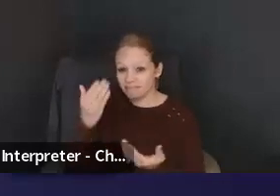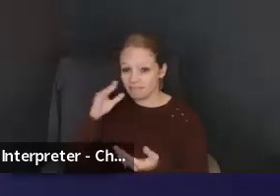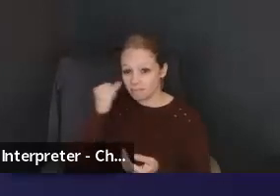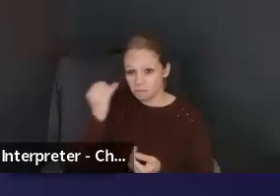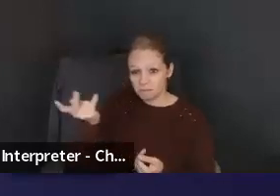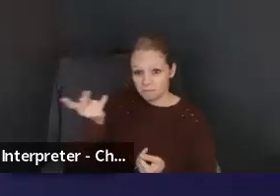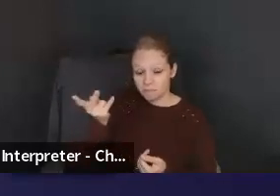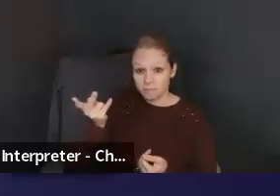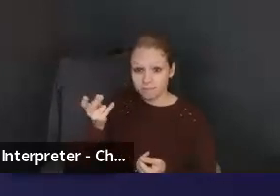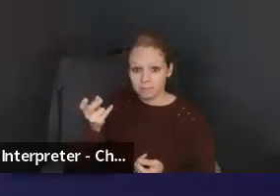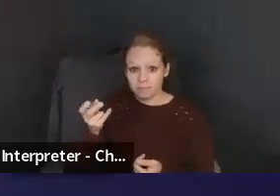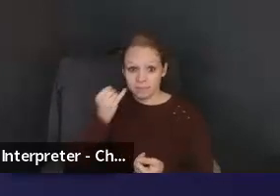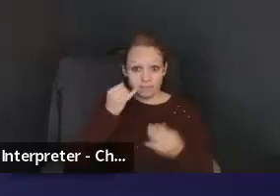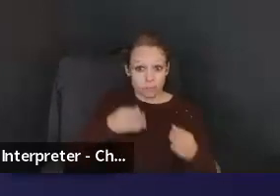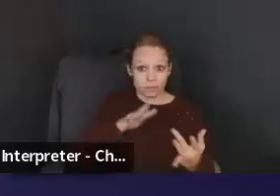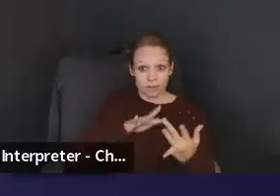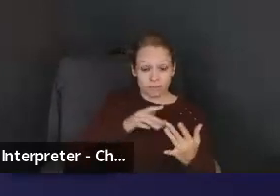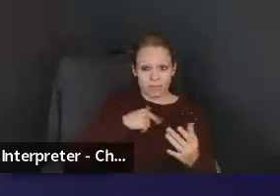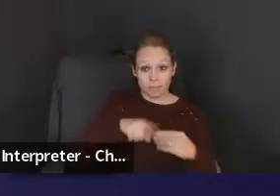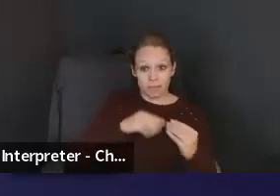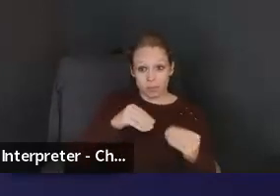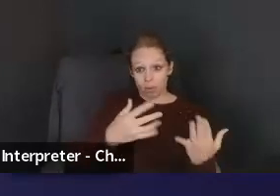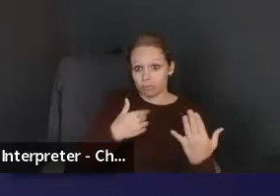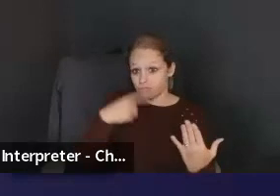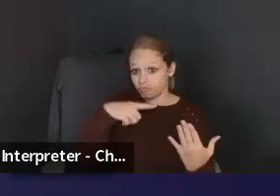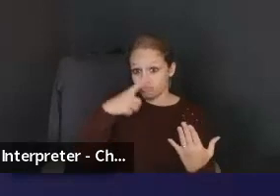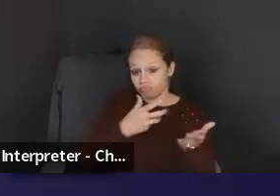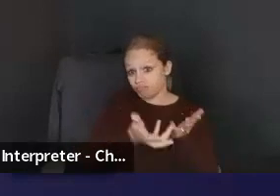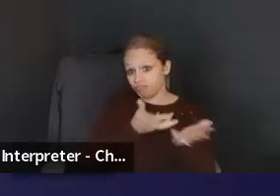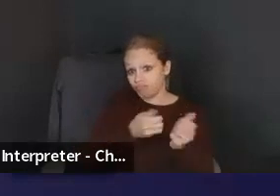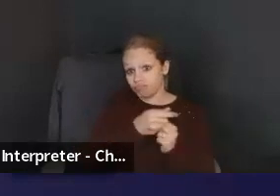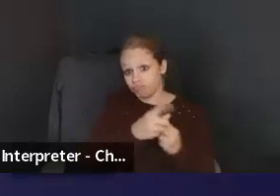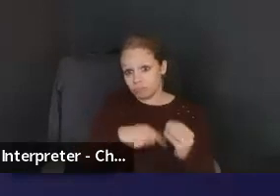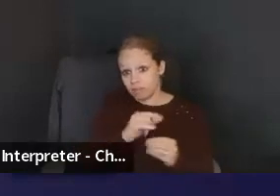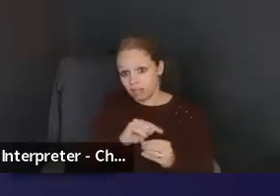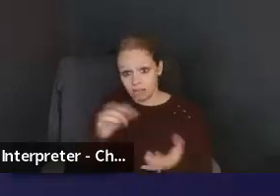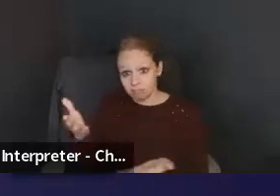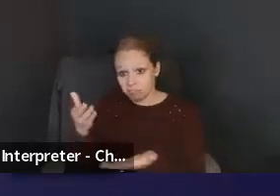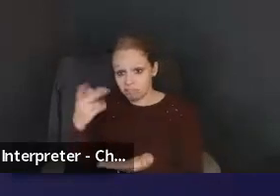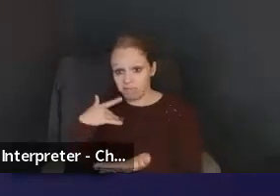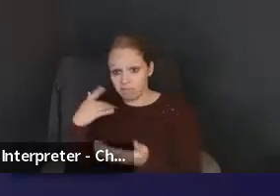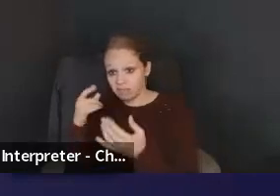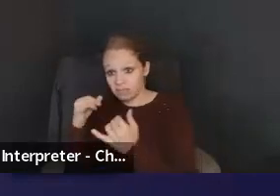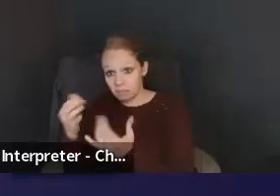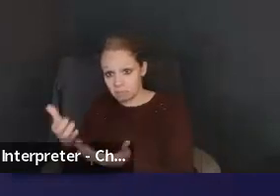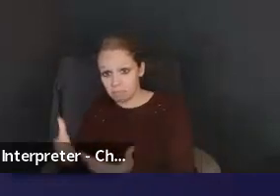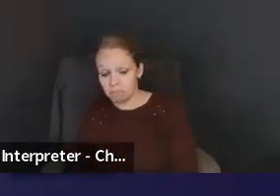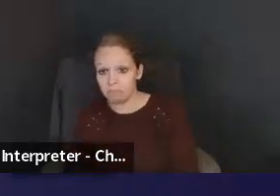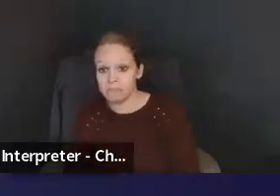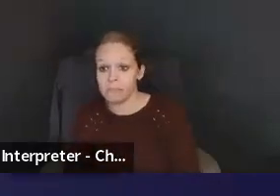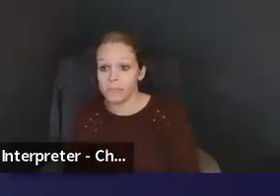ever contacted me about a proposal we got funded, I'm more than happy to talk to them about it.